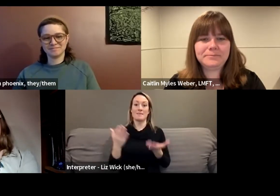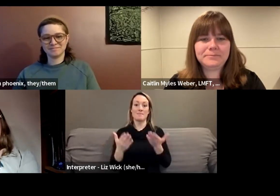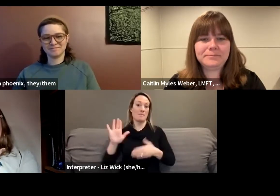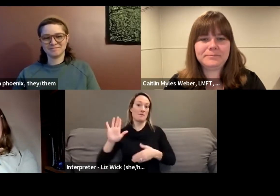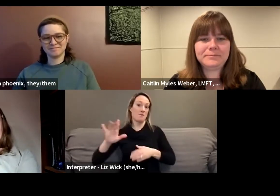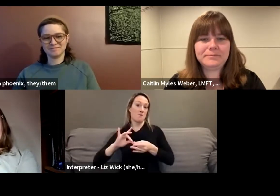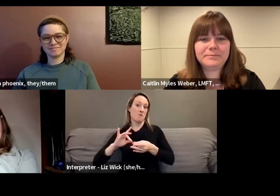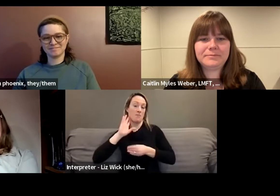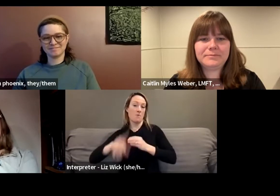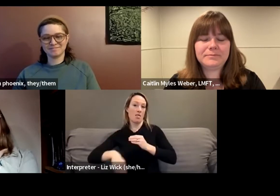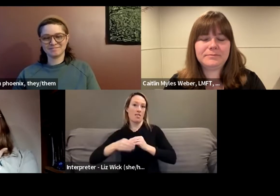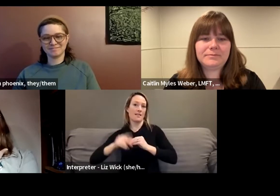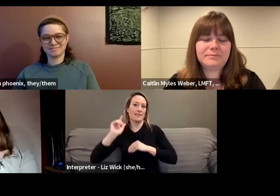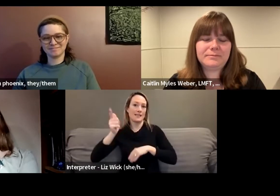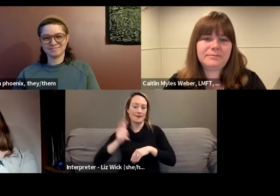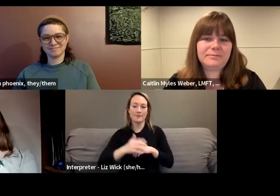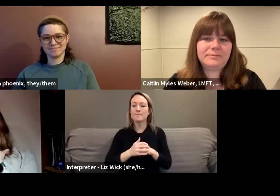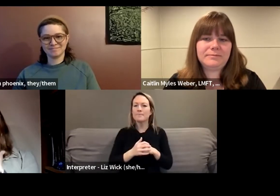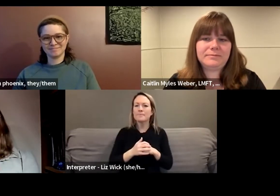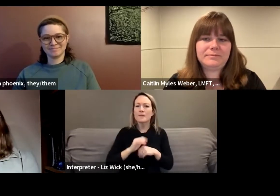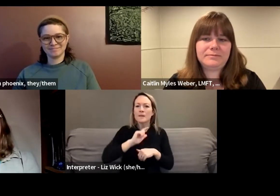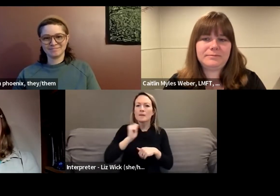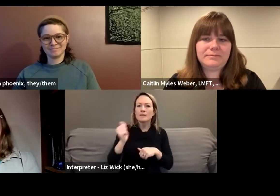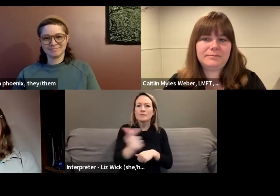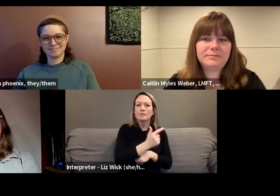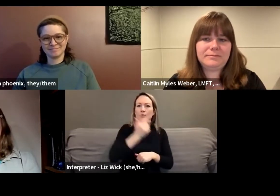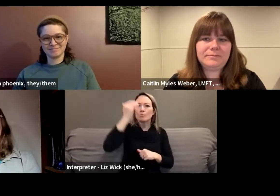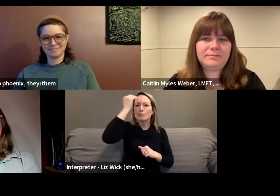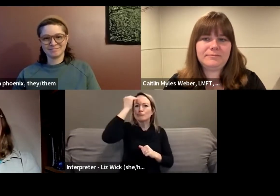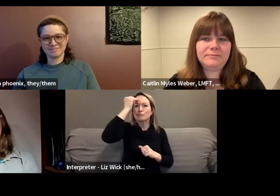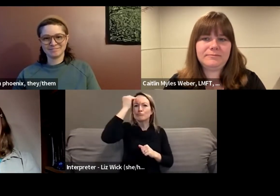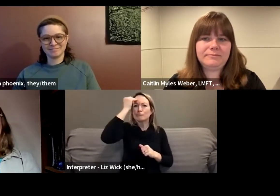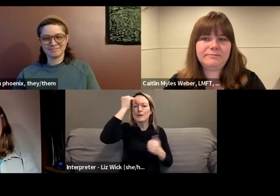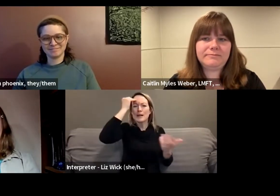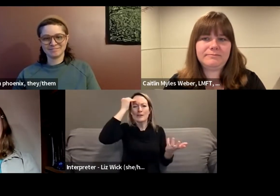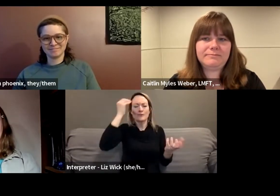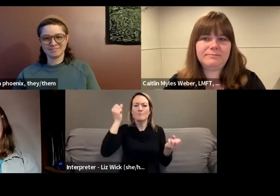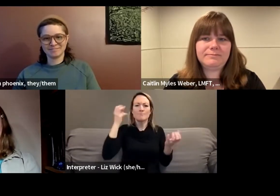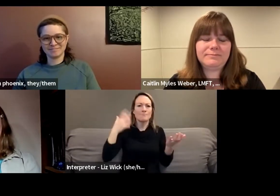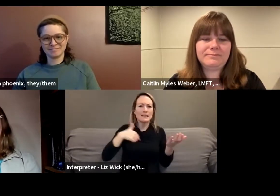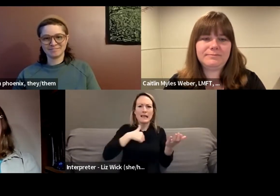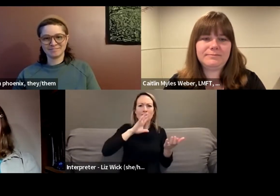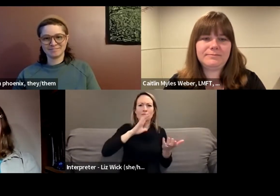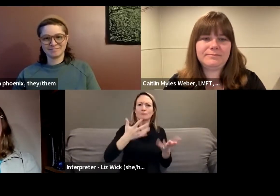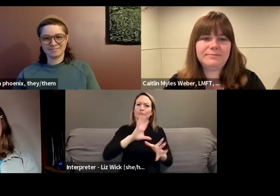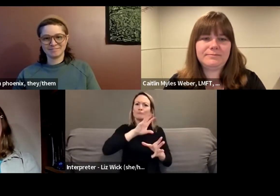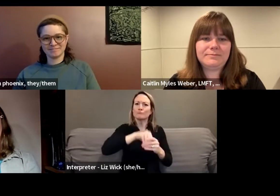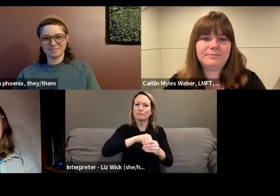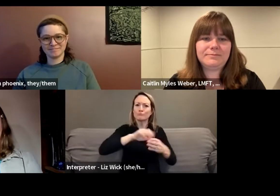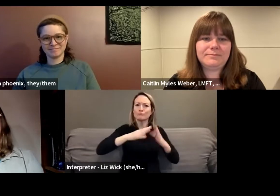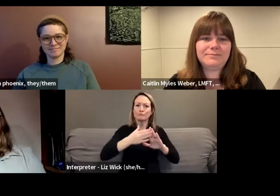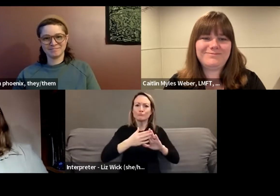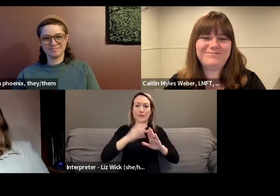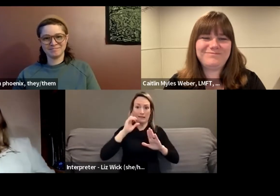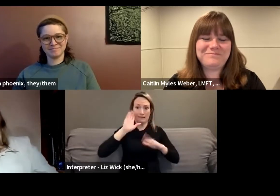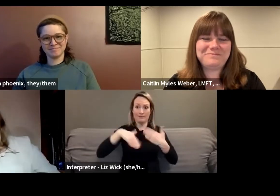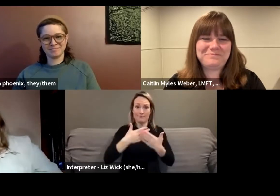So we all know both because a lot of us are within the community, it looks like all of us are within the community.